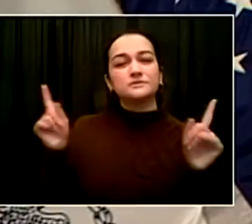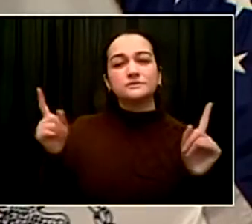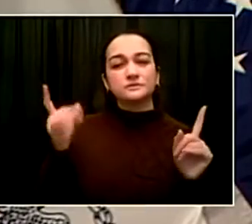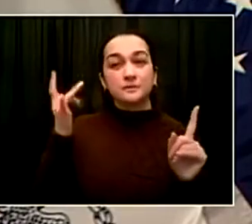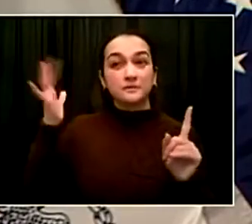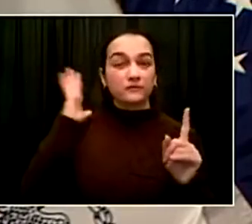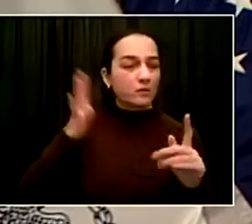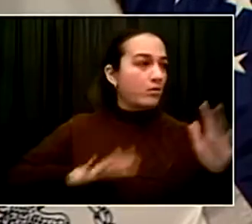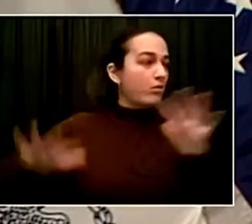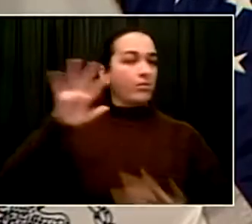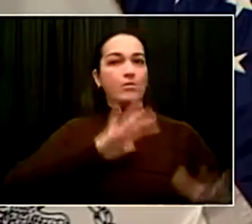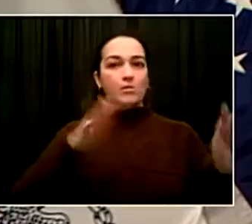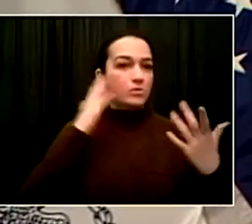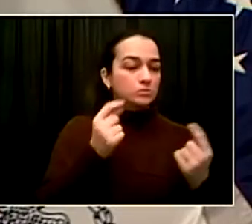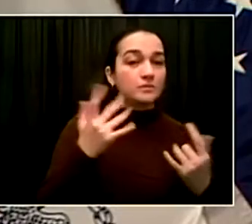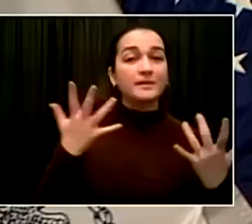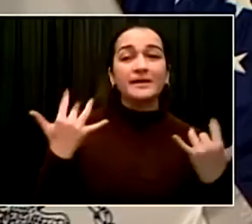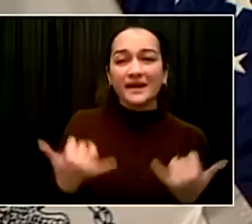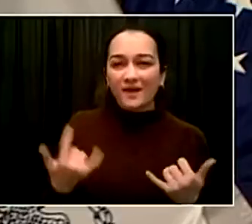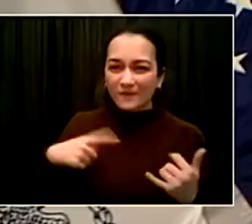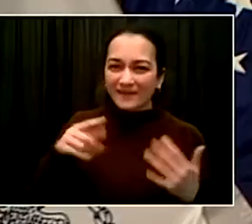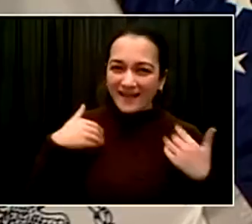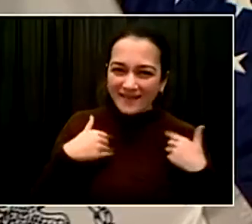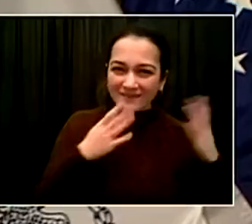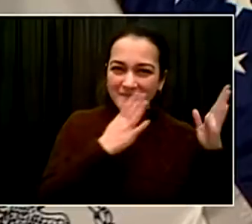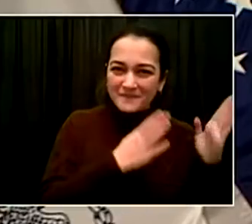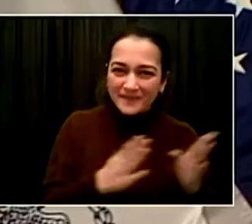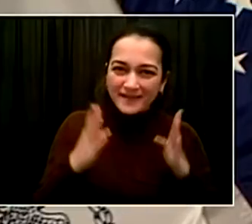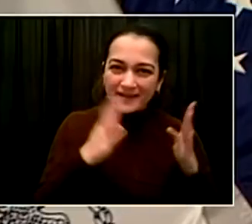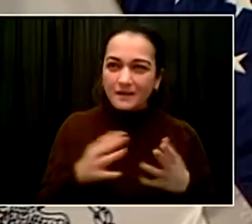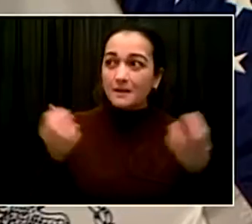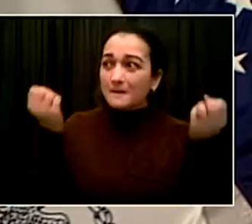20 AND WE'RE IN A DIFFERENT